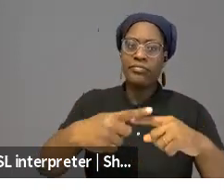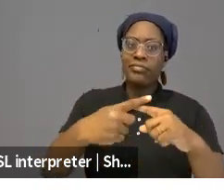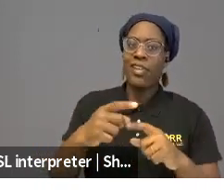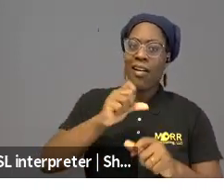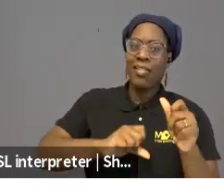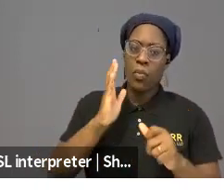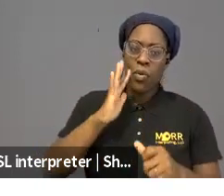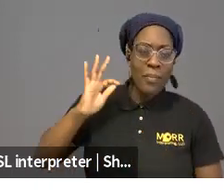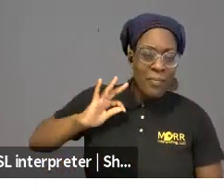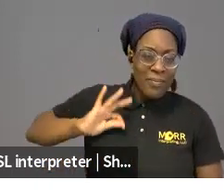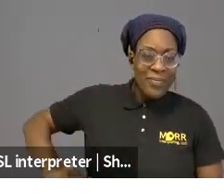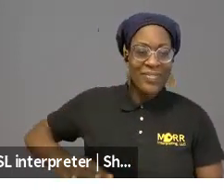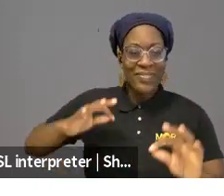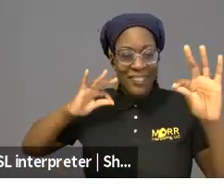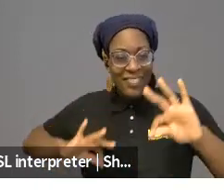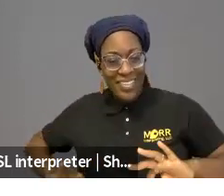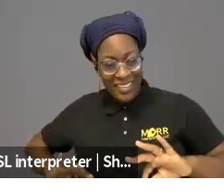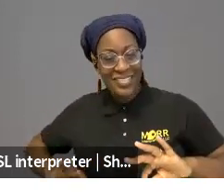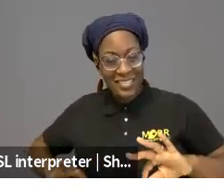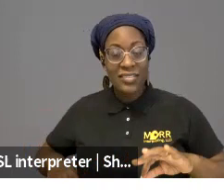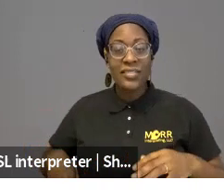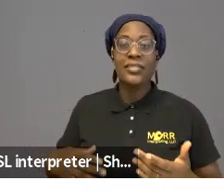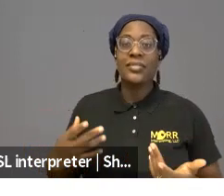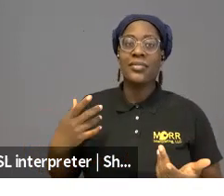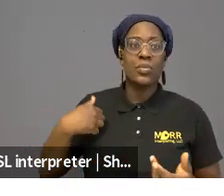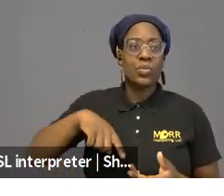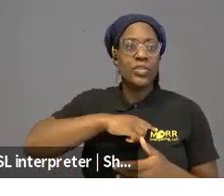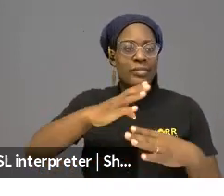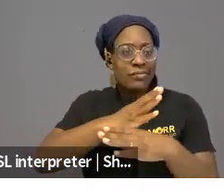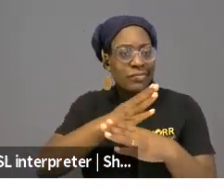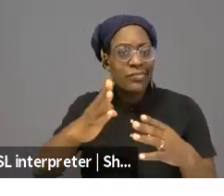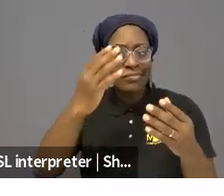being able to share, to learn from each other in a conference, like we are doing right now.